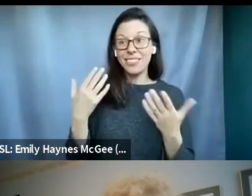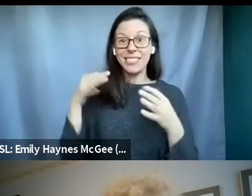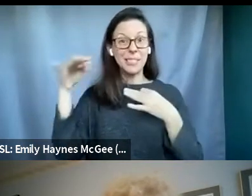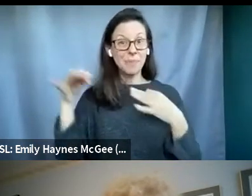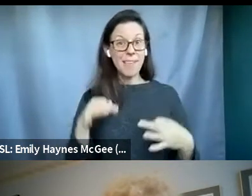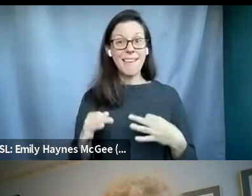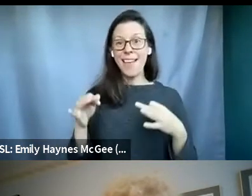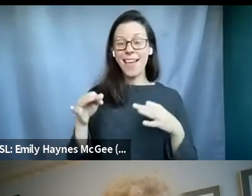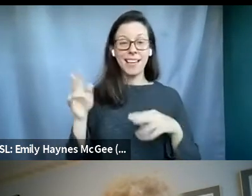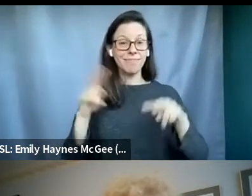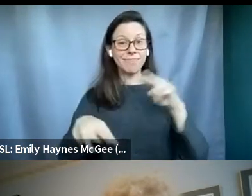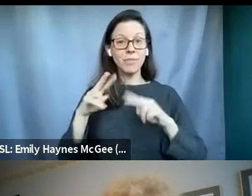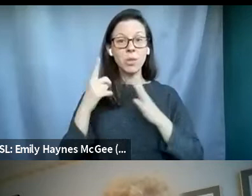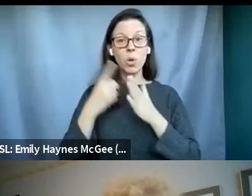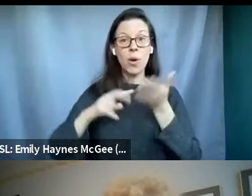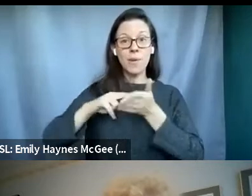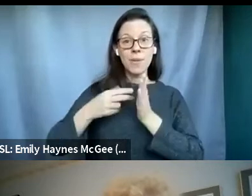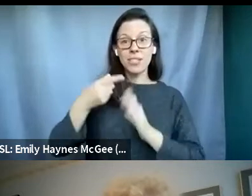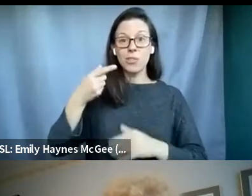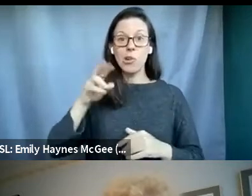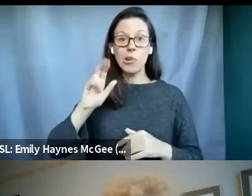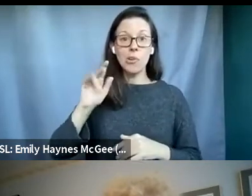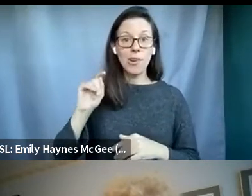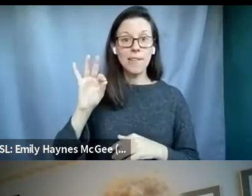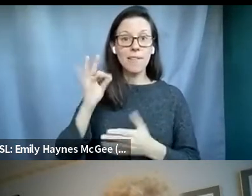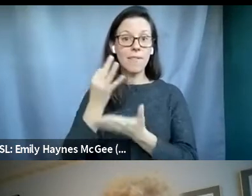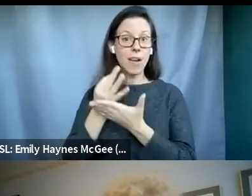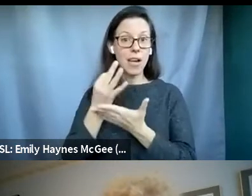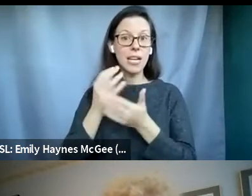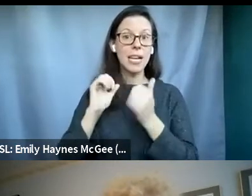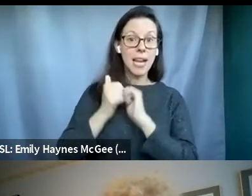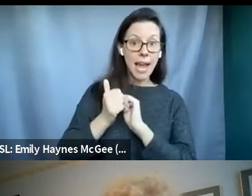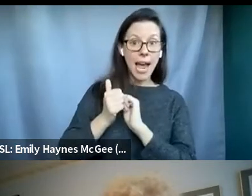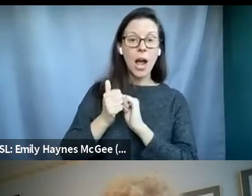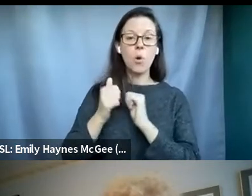of what the Grit Fund is, how to apply and Unique is a past Fund recipient so they're